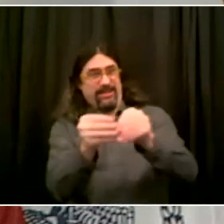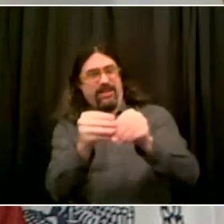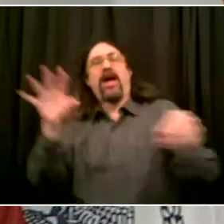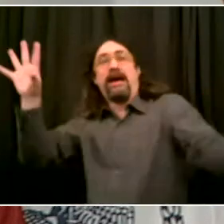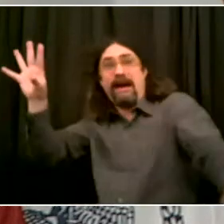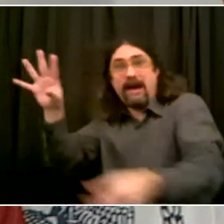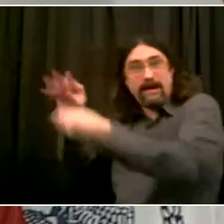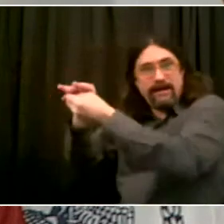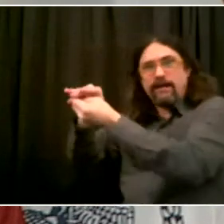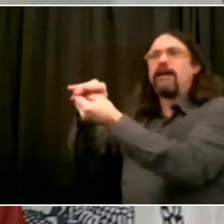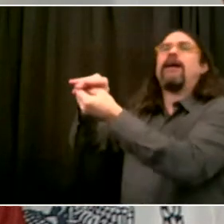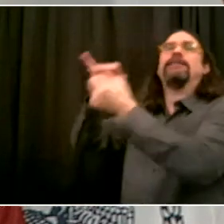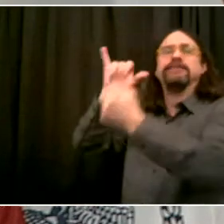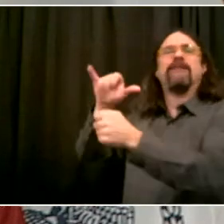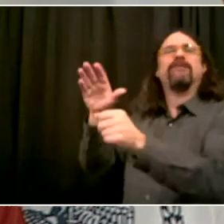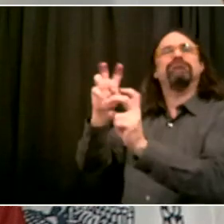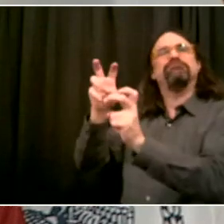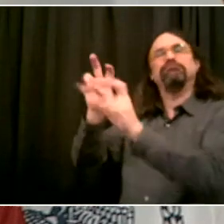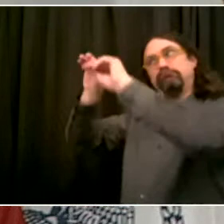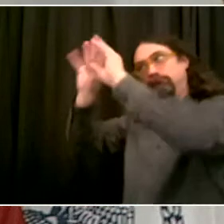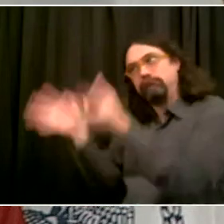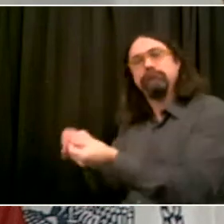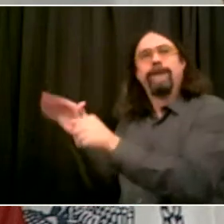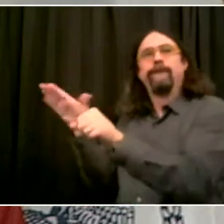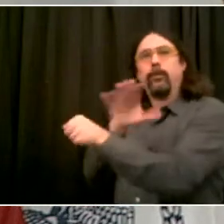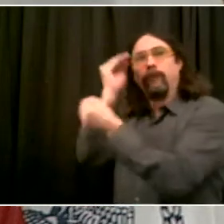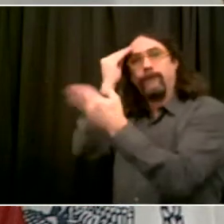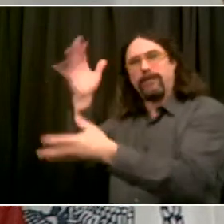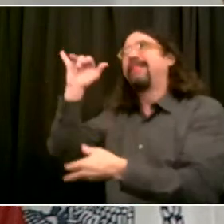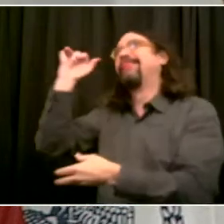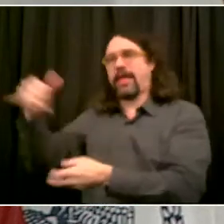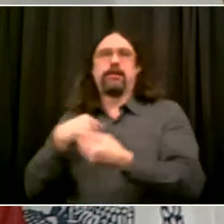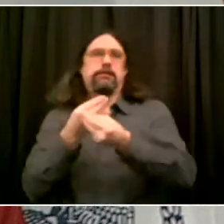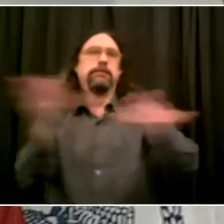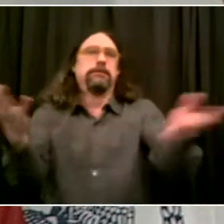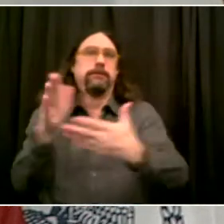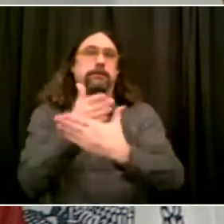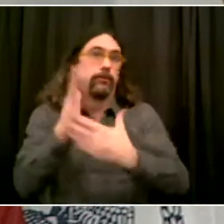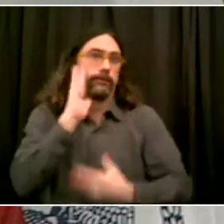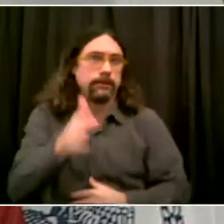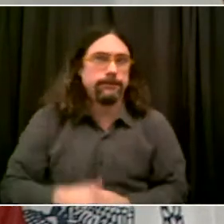E ONKIKID NOF WORKER TO BE MISTAKEN FOR THE LARGER REALITY.